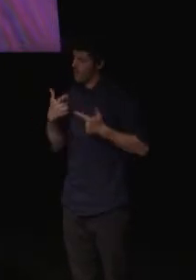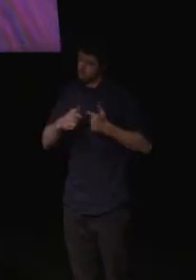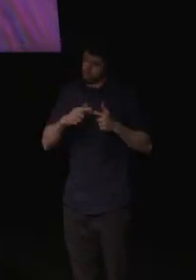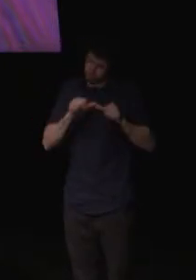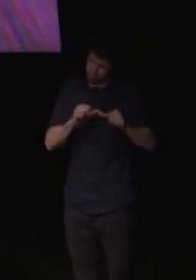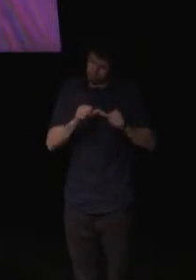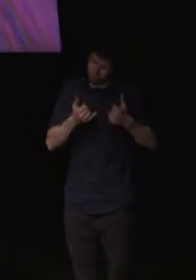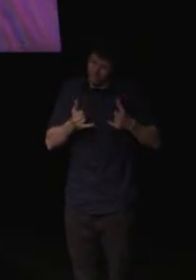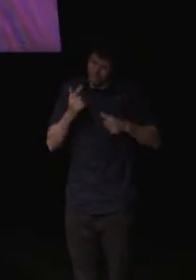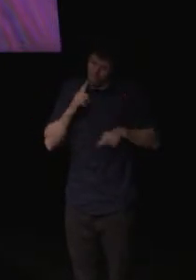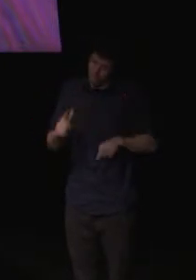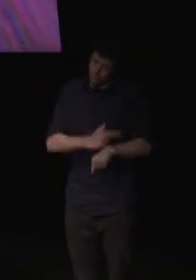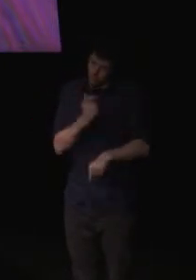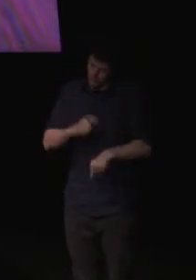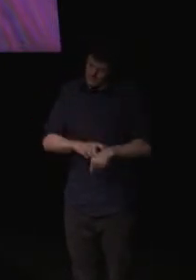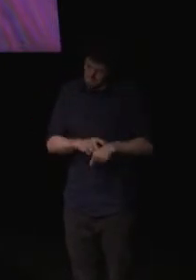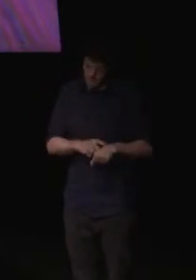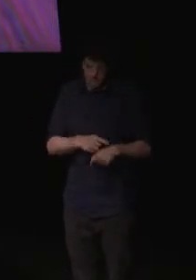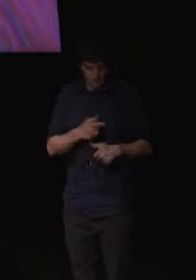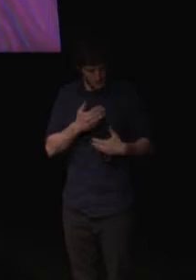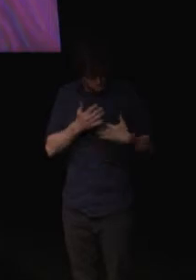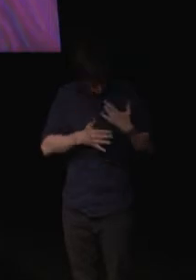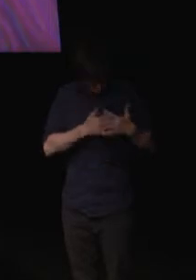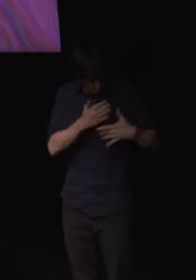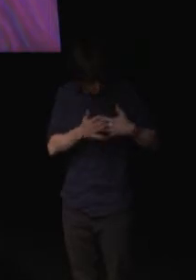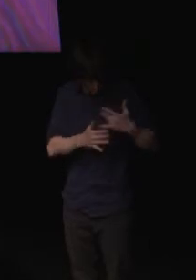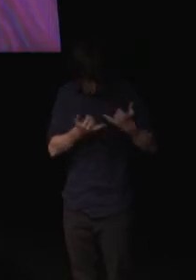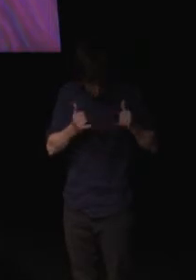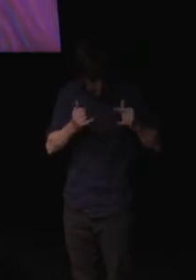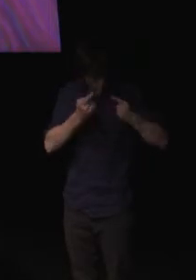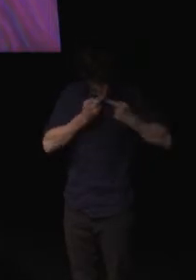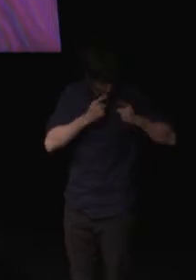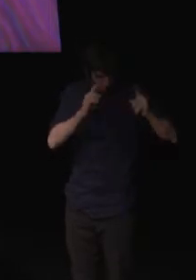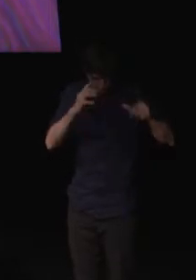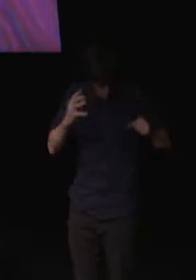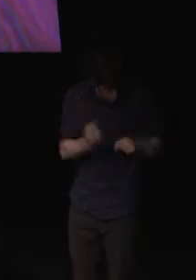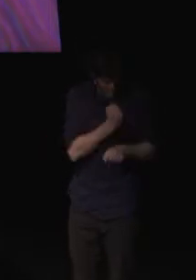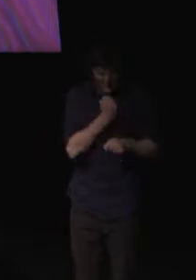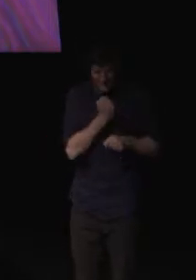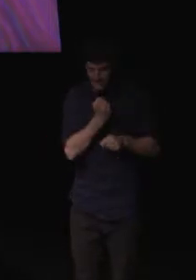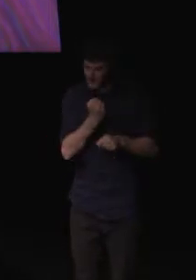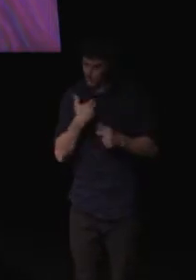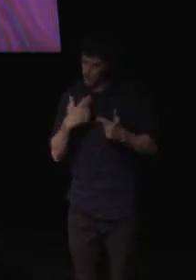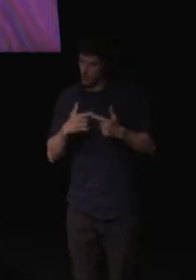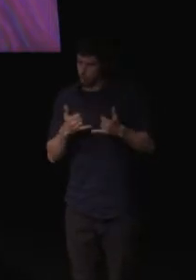And after they've accomplished an interesting gameplay moment, we want them to be rewarded very very quickly,